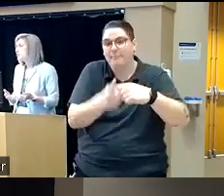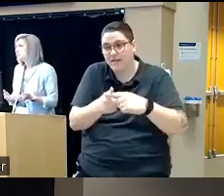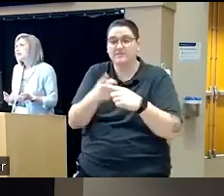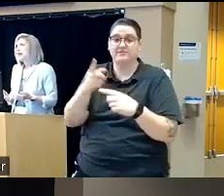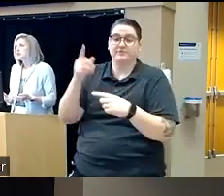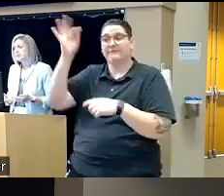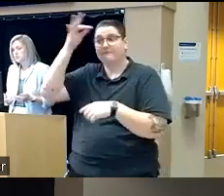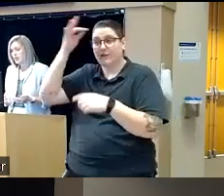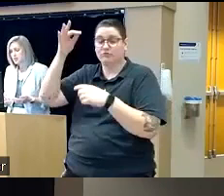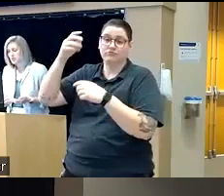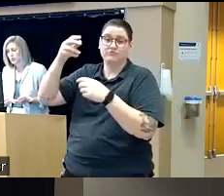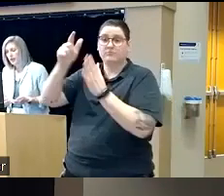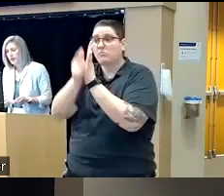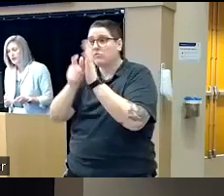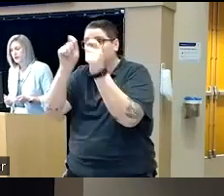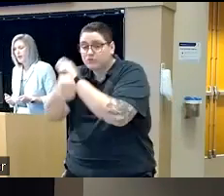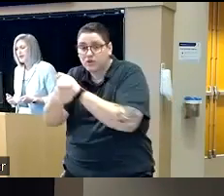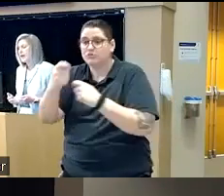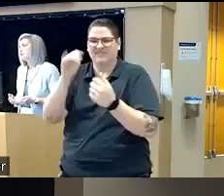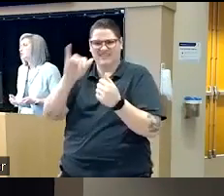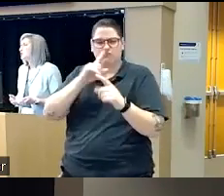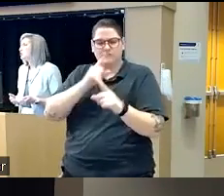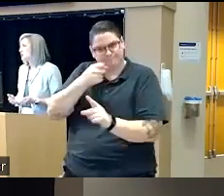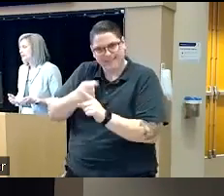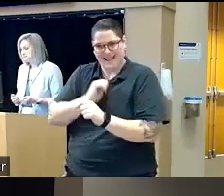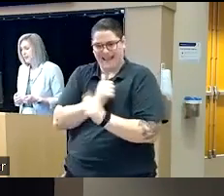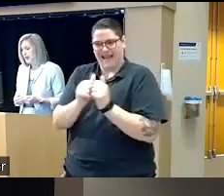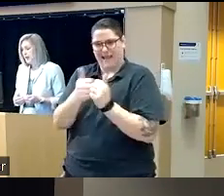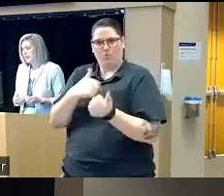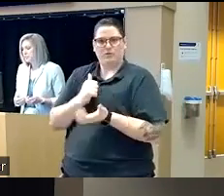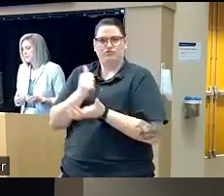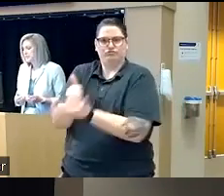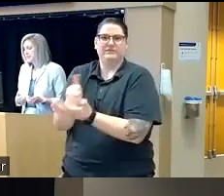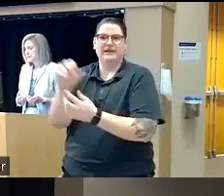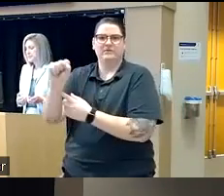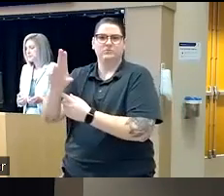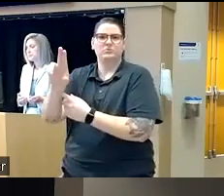shifts has really changed the way that we provide sud treatment patients needs and